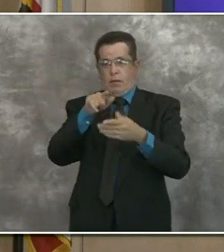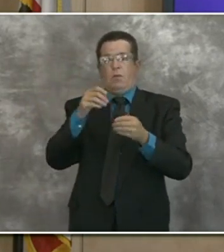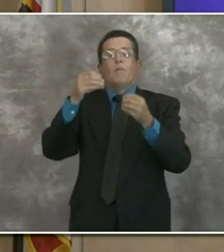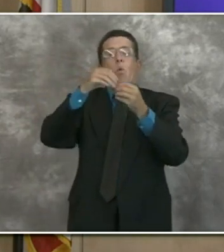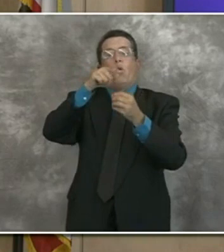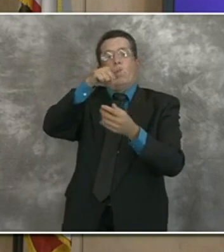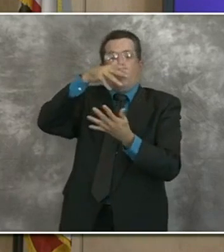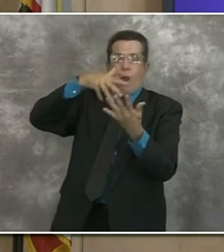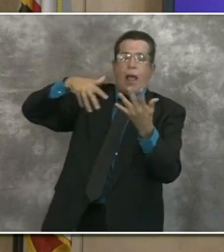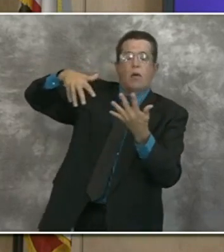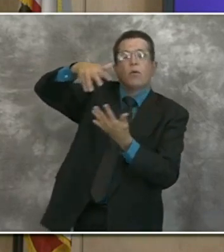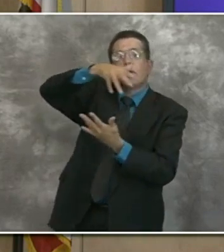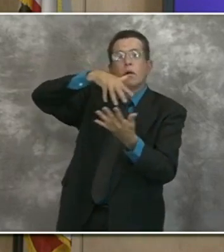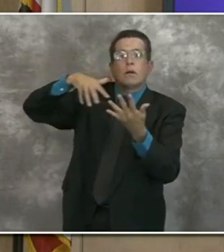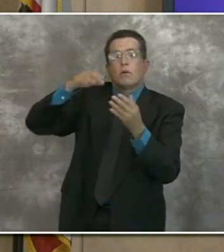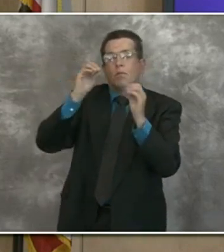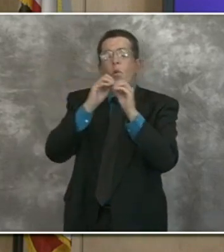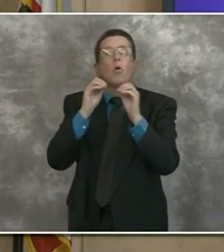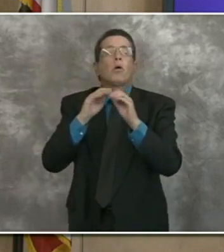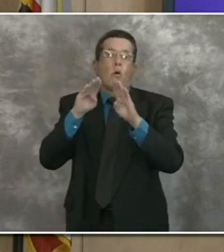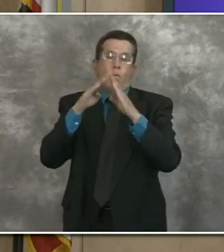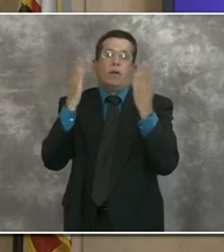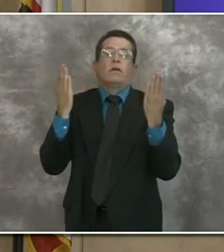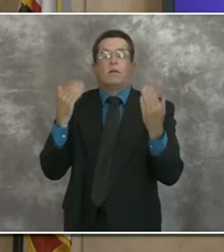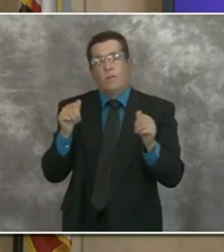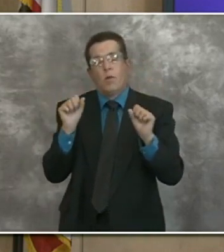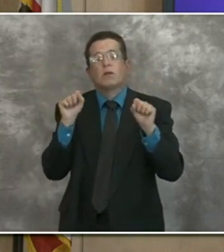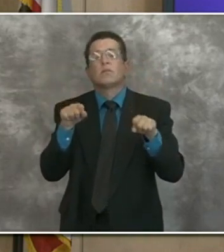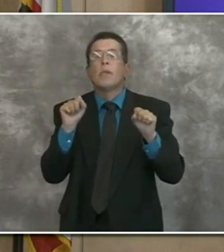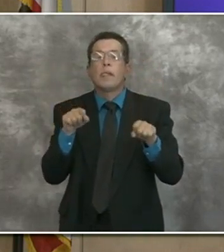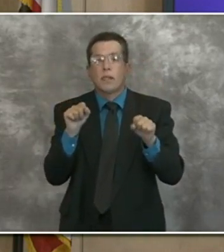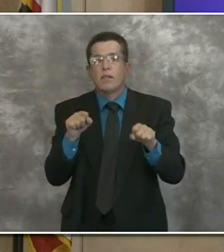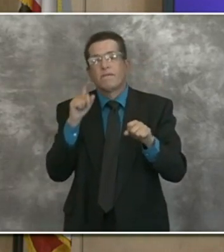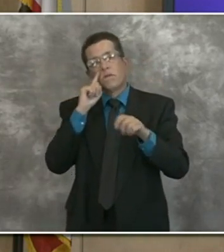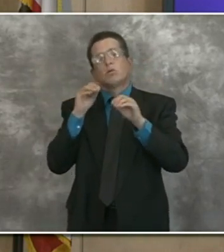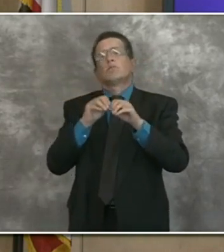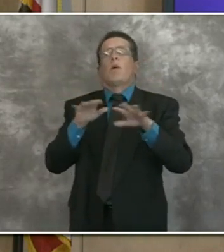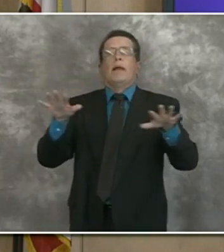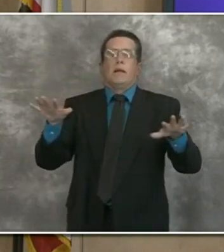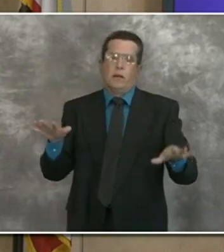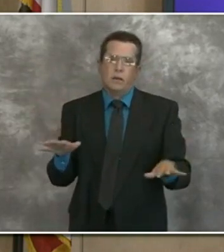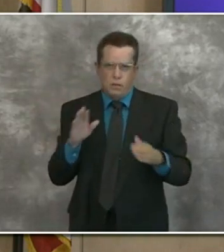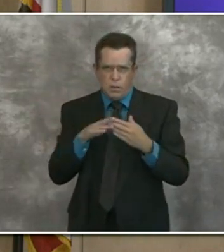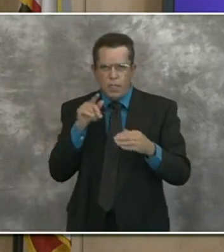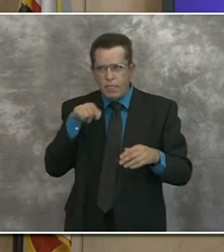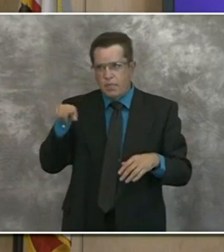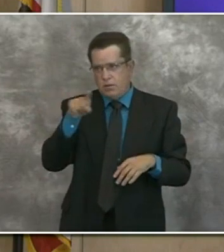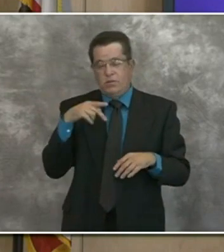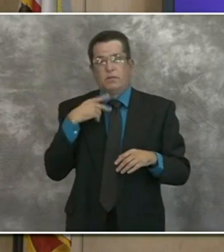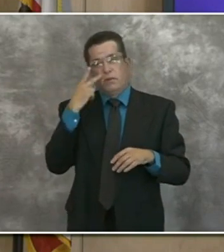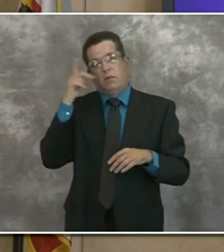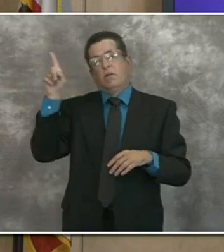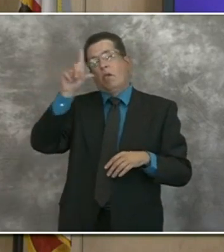RELATIVELY FLAT AND GENERALLY STABLE. WE WANT TO BE MINDFUL. THAT INCREASED ACTIVITY AND INCREASED OPENINGS. DOES